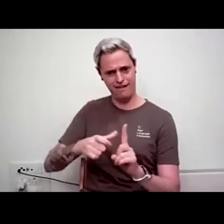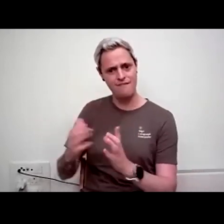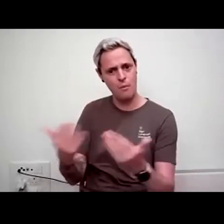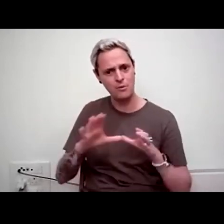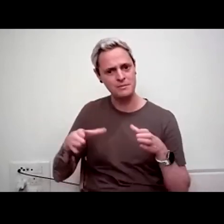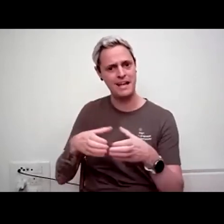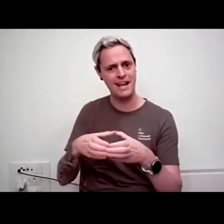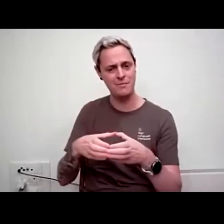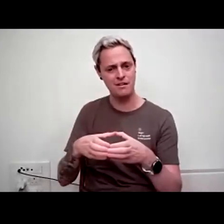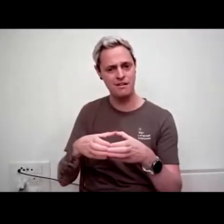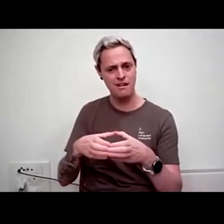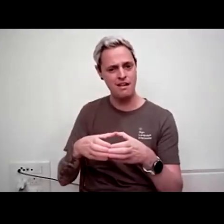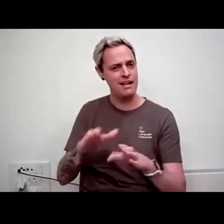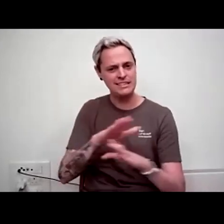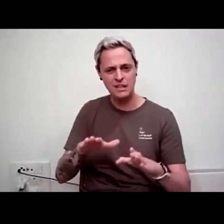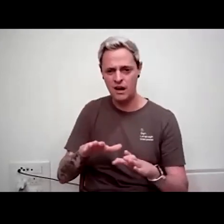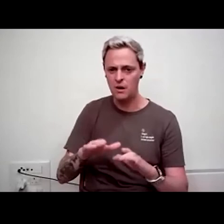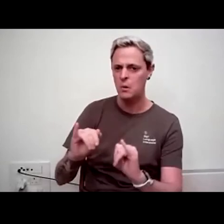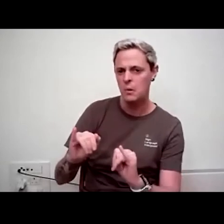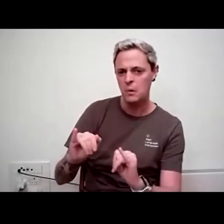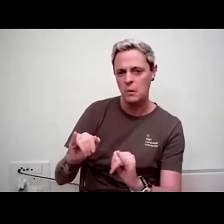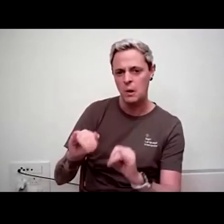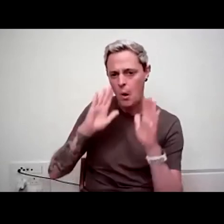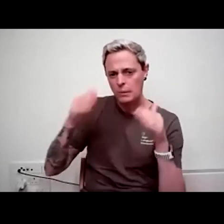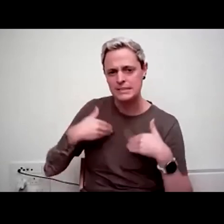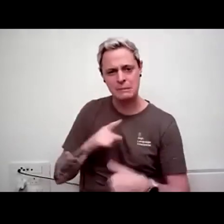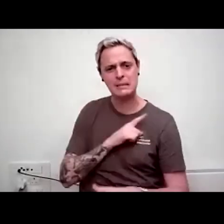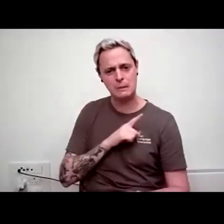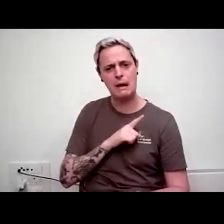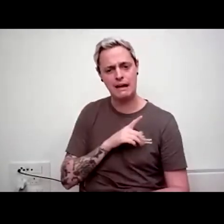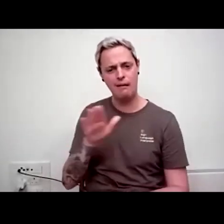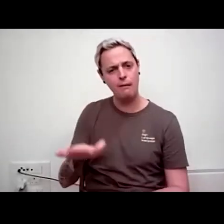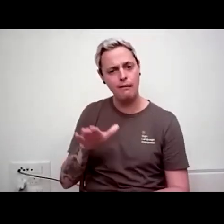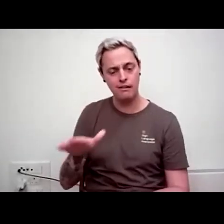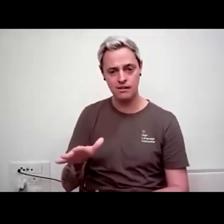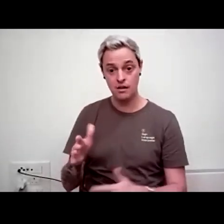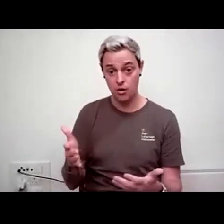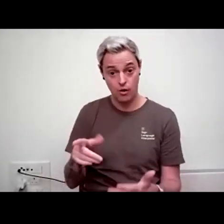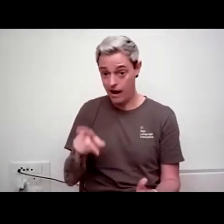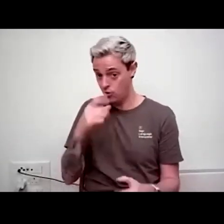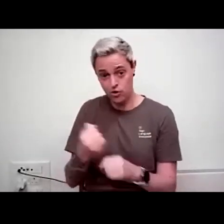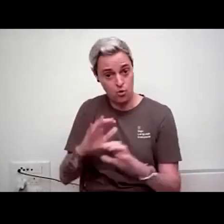is not in spite of his autism, nor do I think it could possibly exist apart from his autism